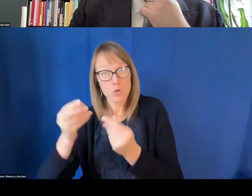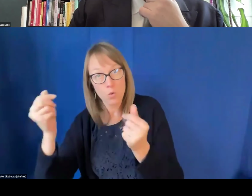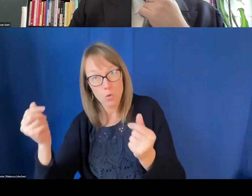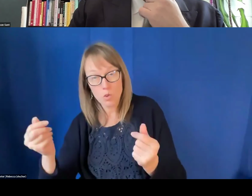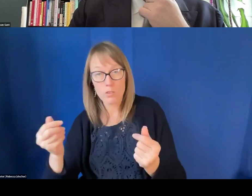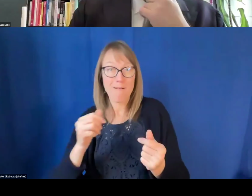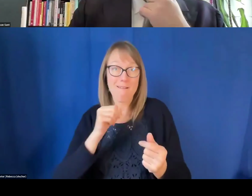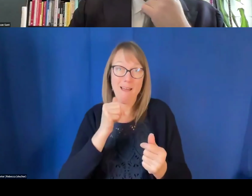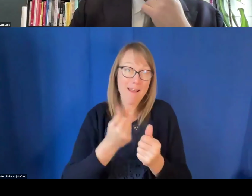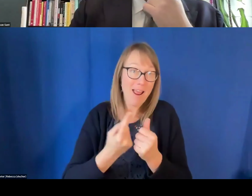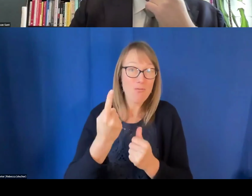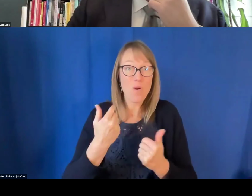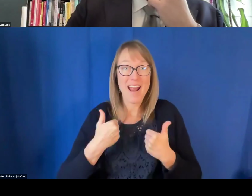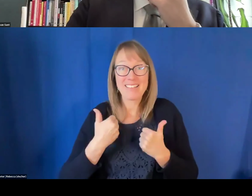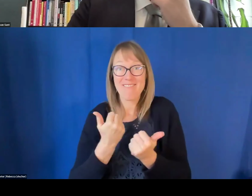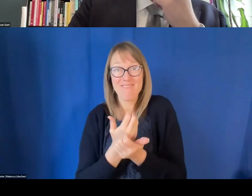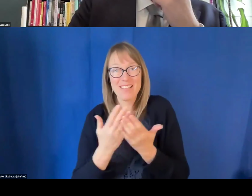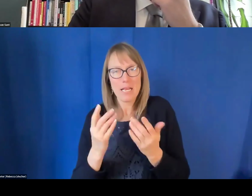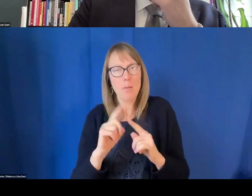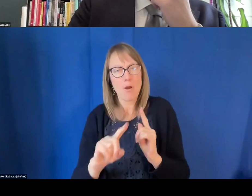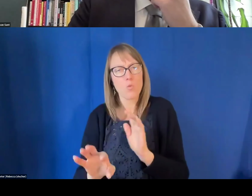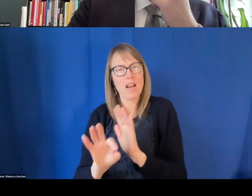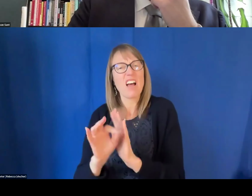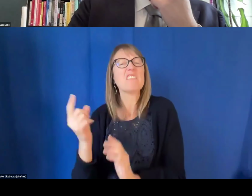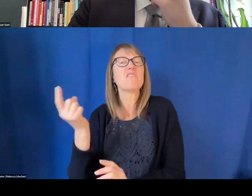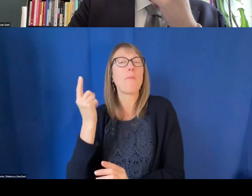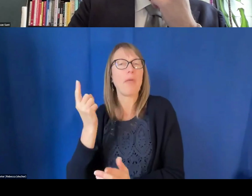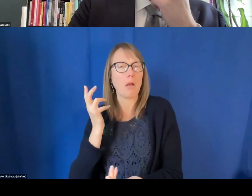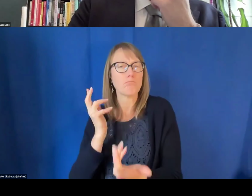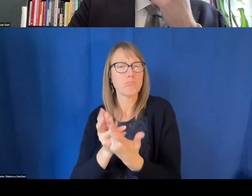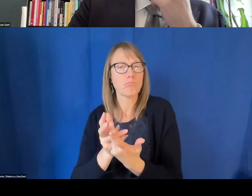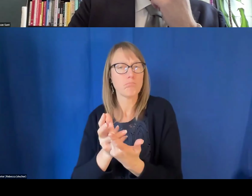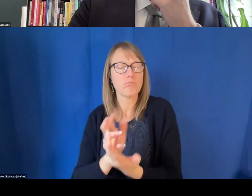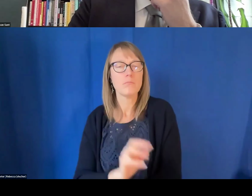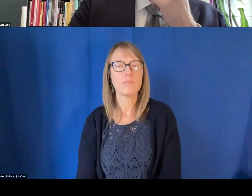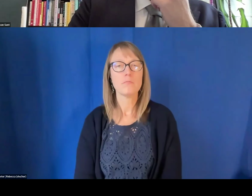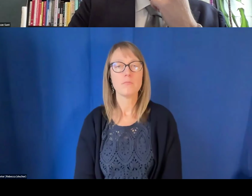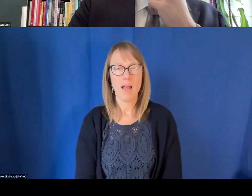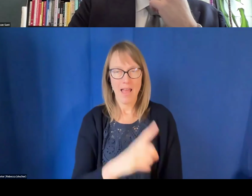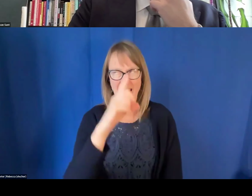[Katie] Thank you, I think we've got time for probably one more question.